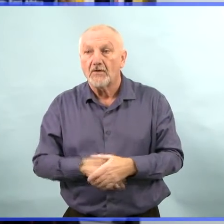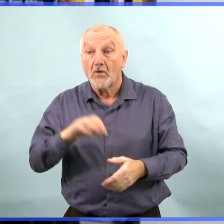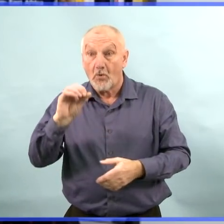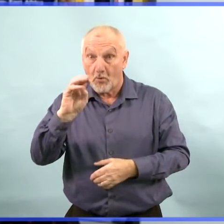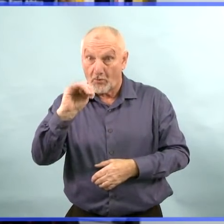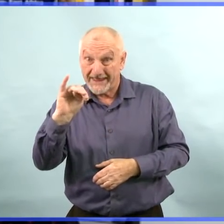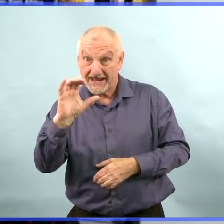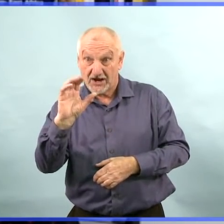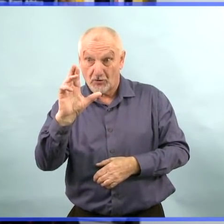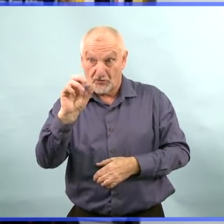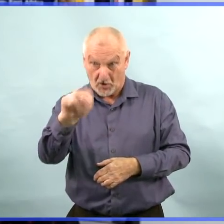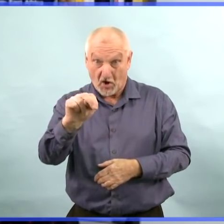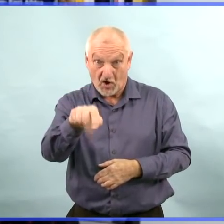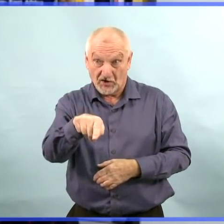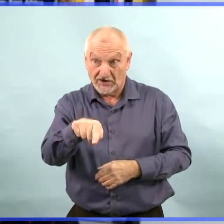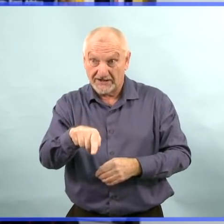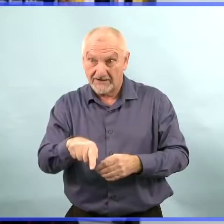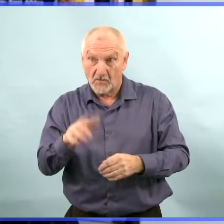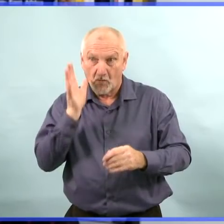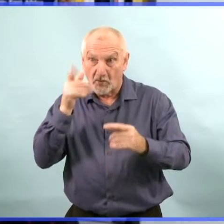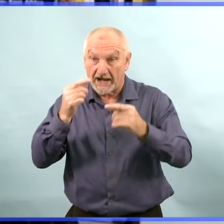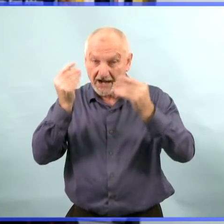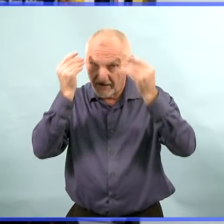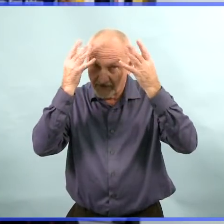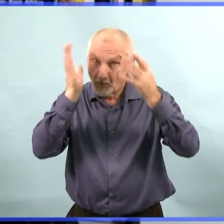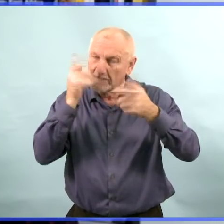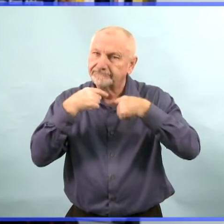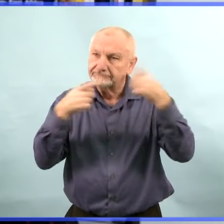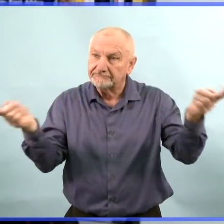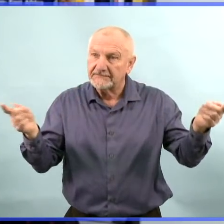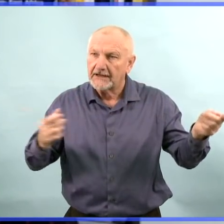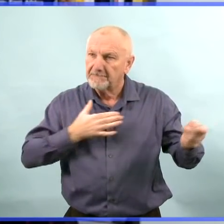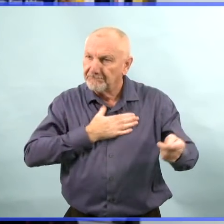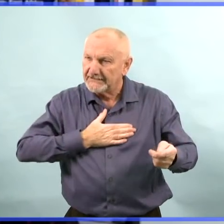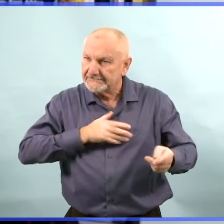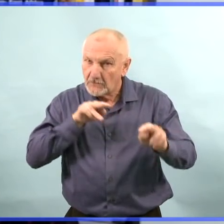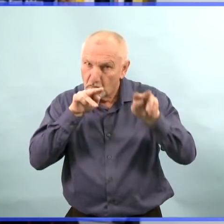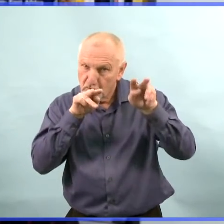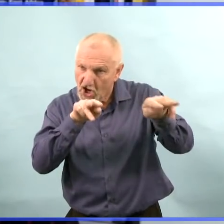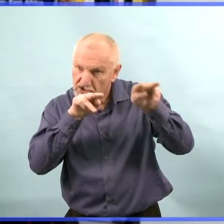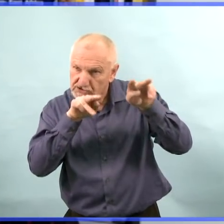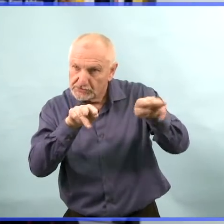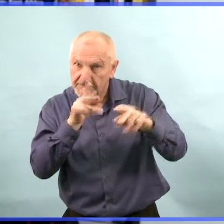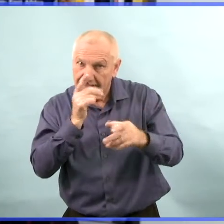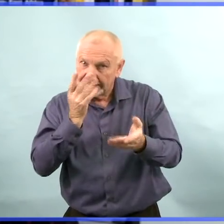do keep an eye on the recommendations to see if they do change and apply to someone in your life